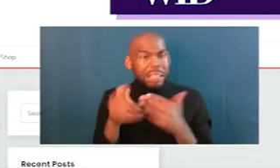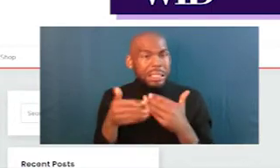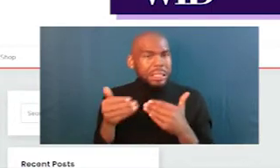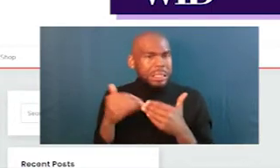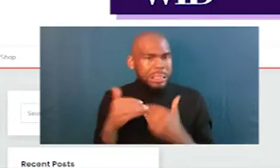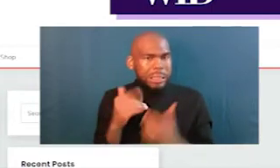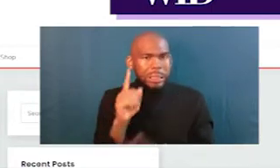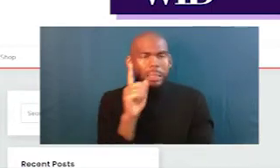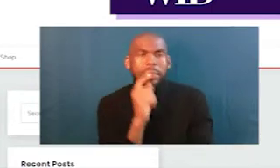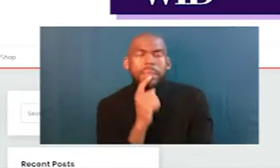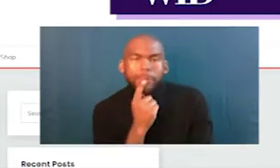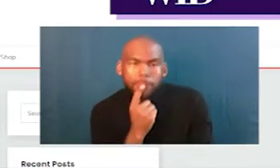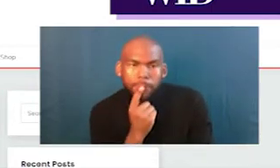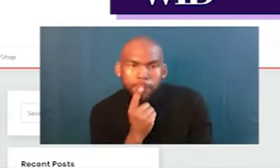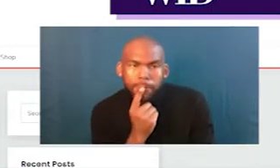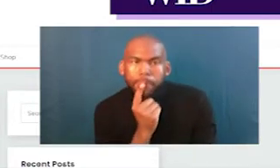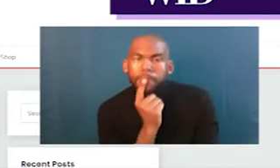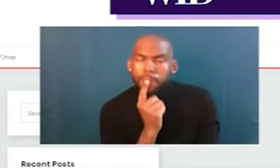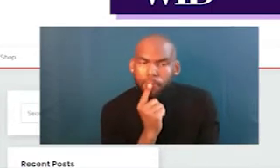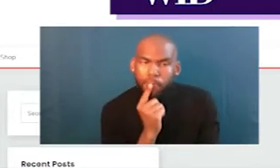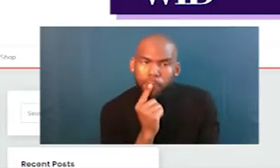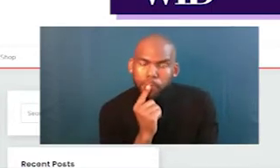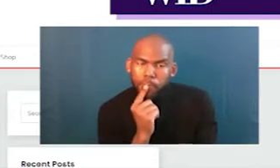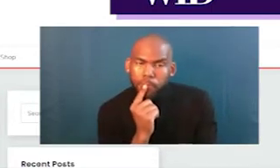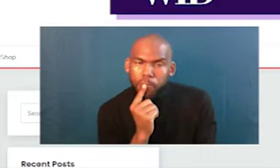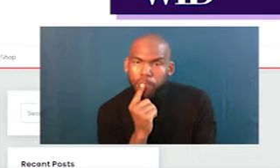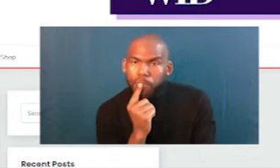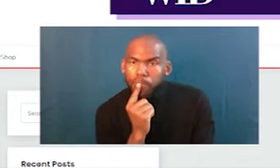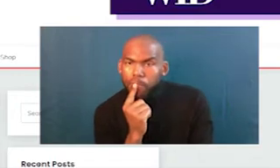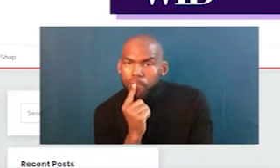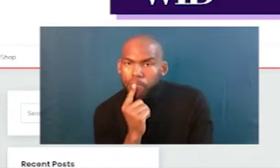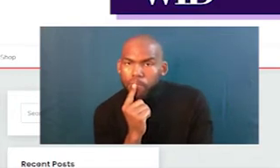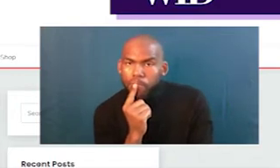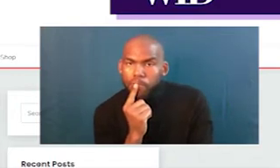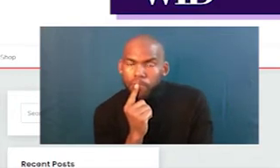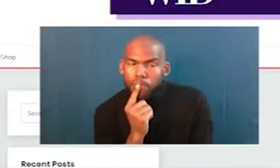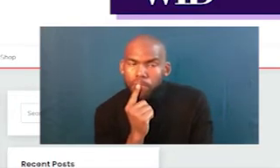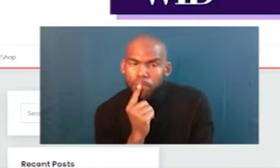heading level one, checkout, order received heading level one, thank you, your order was